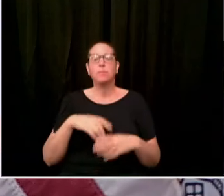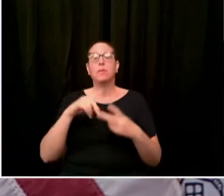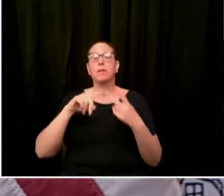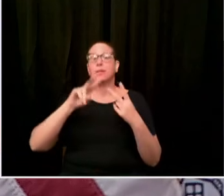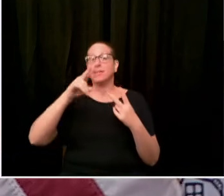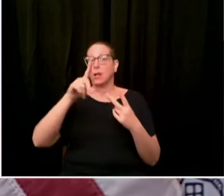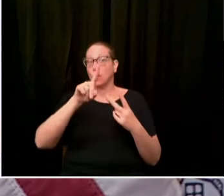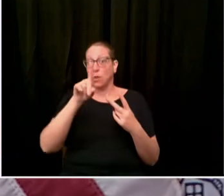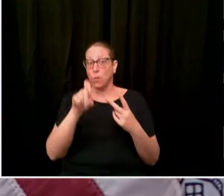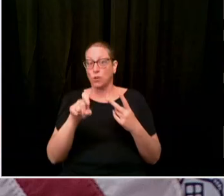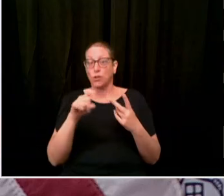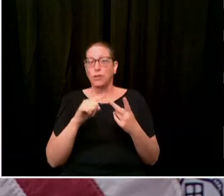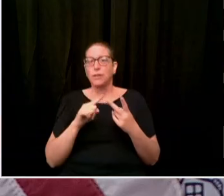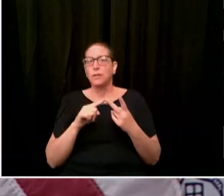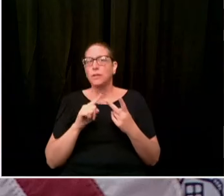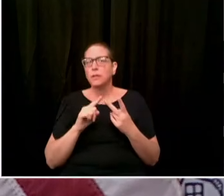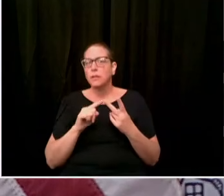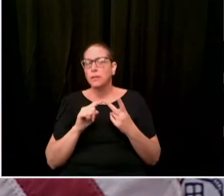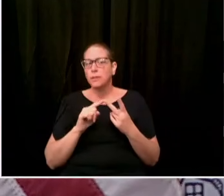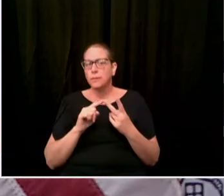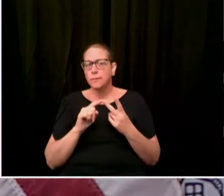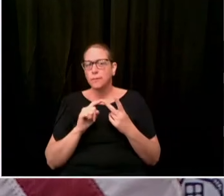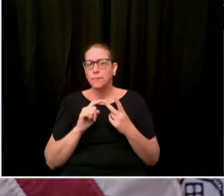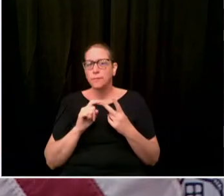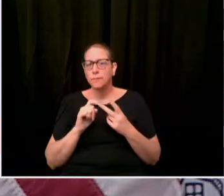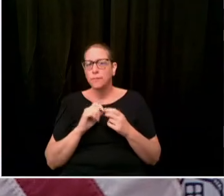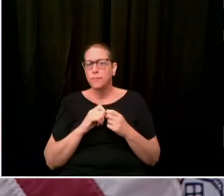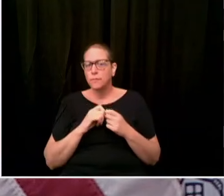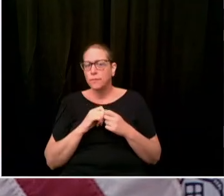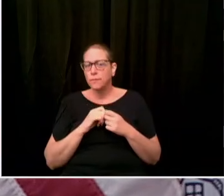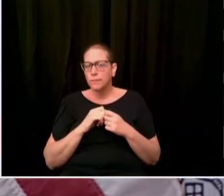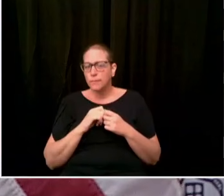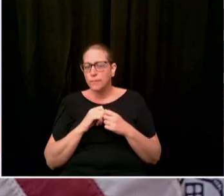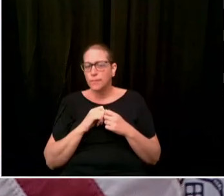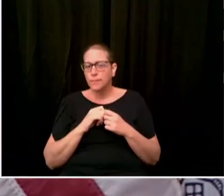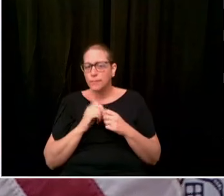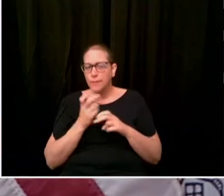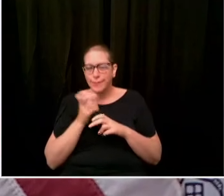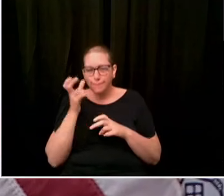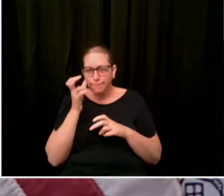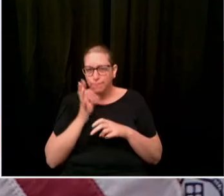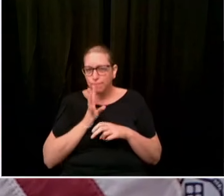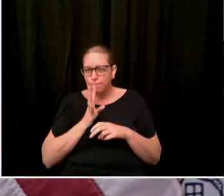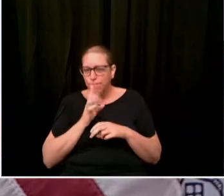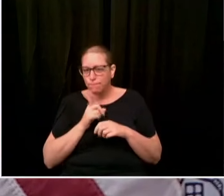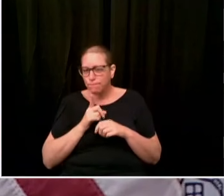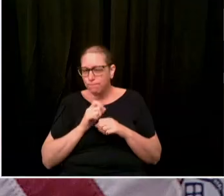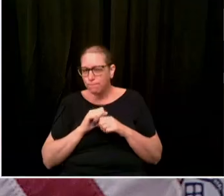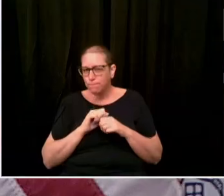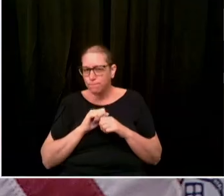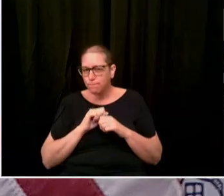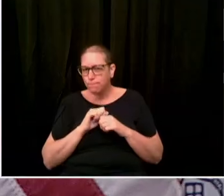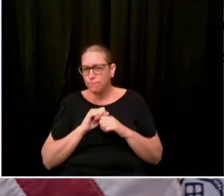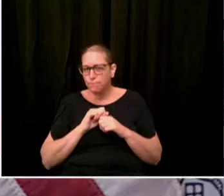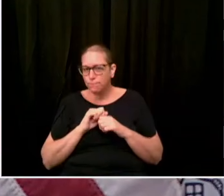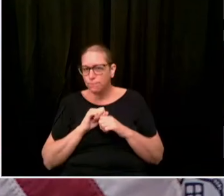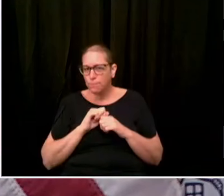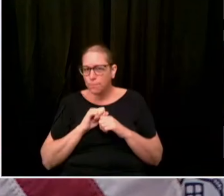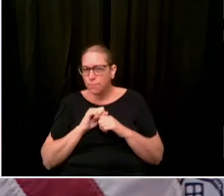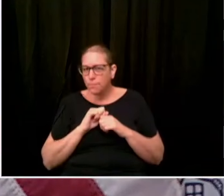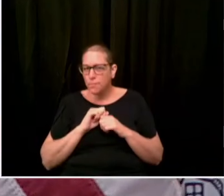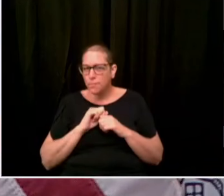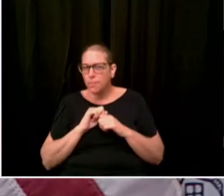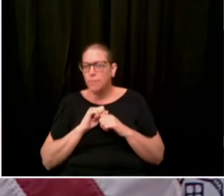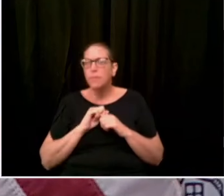TO FACE THAT?